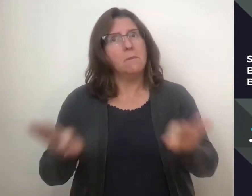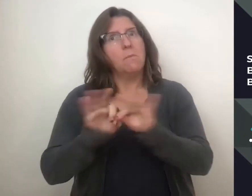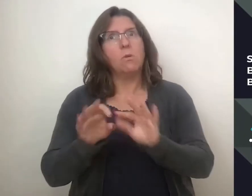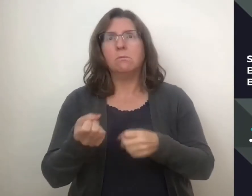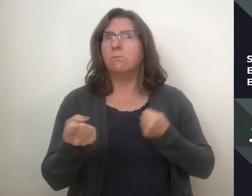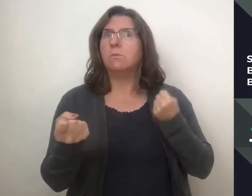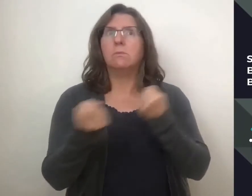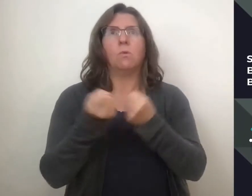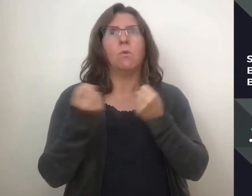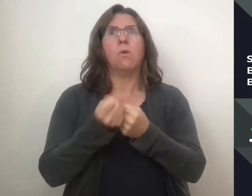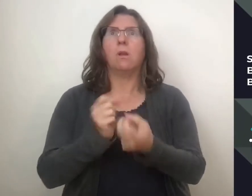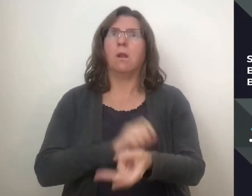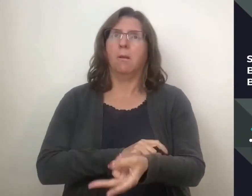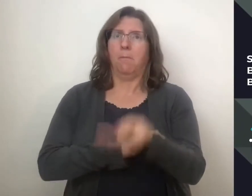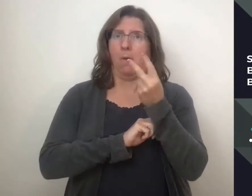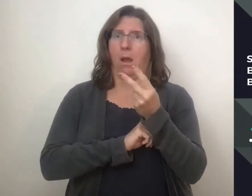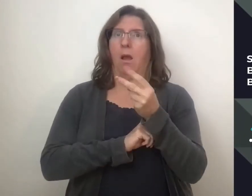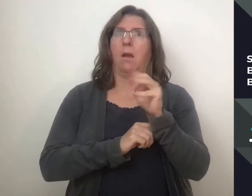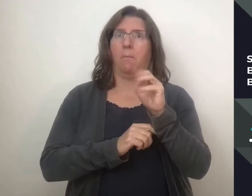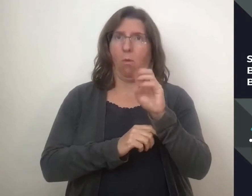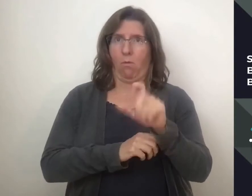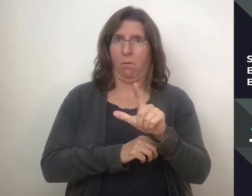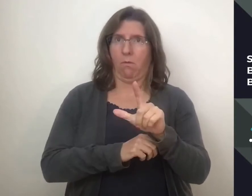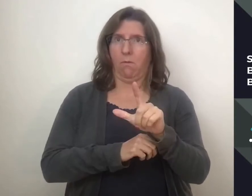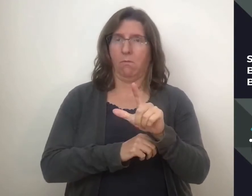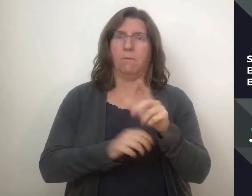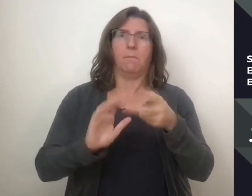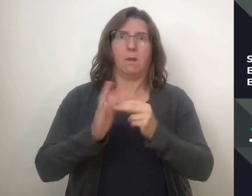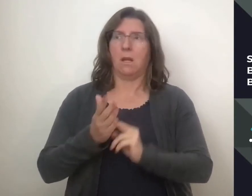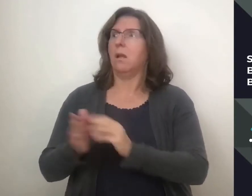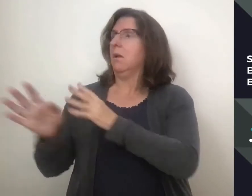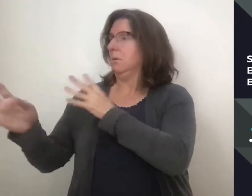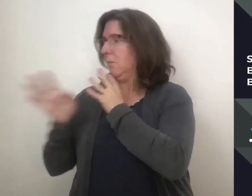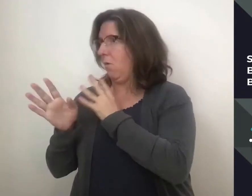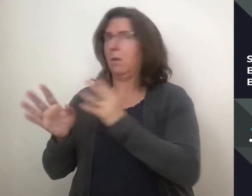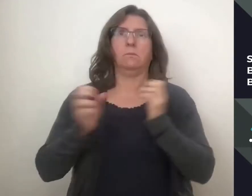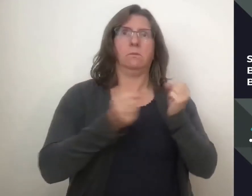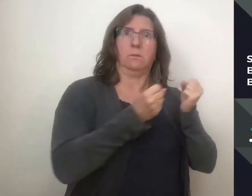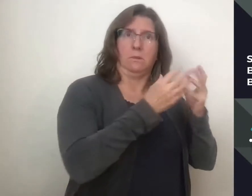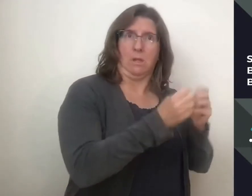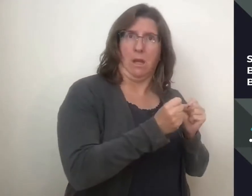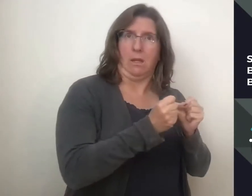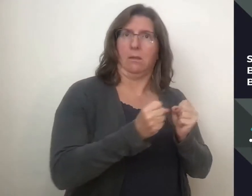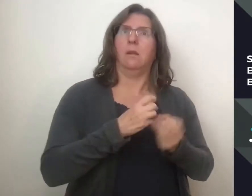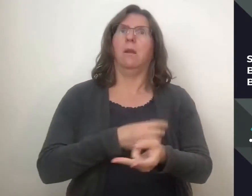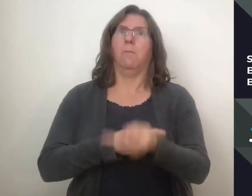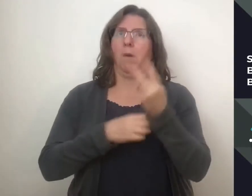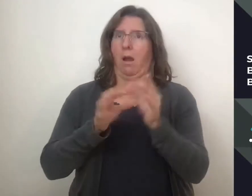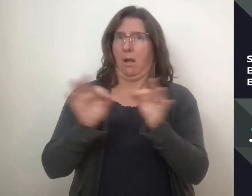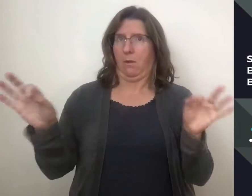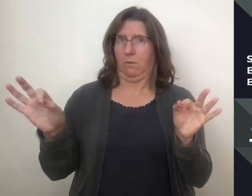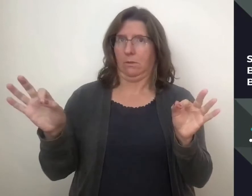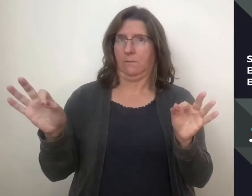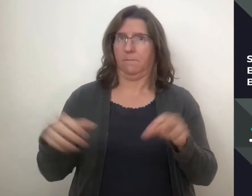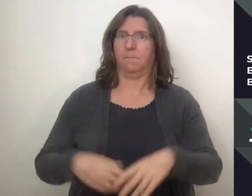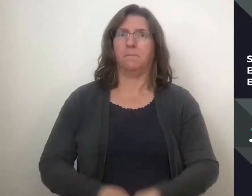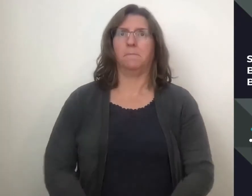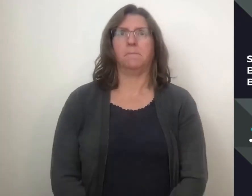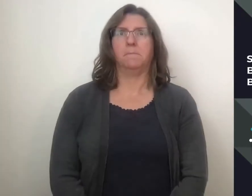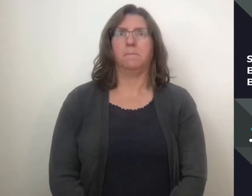But it is integral that we do support bimodal bilingual - signing and spoken - language acquisition.